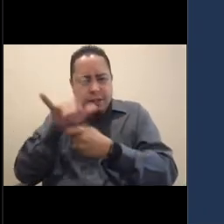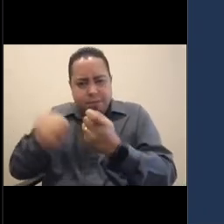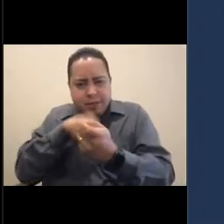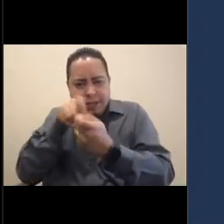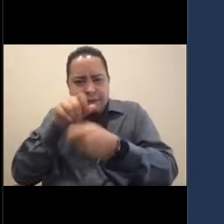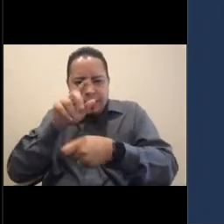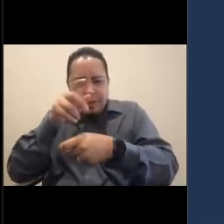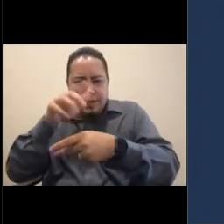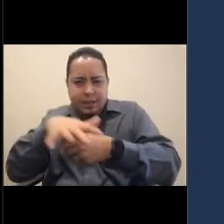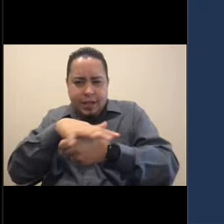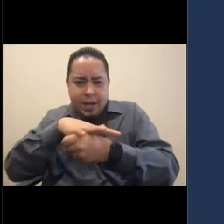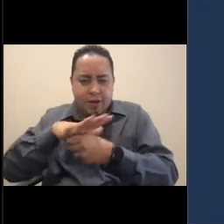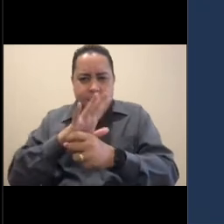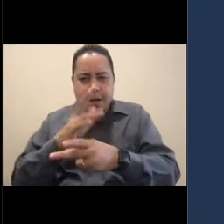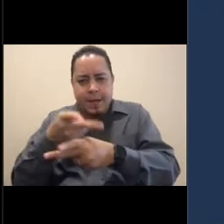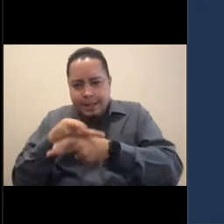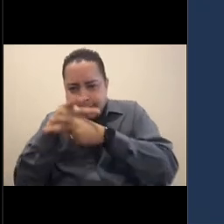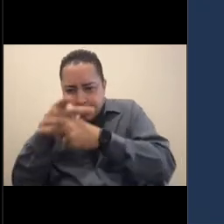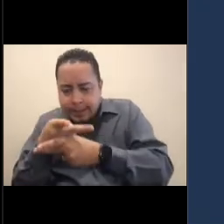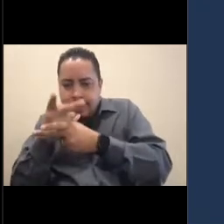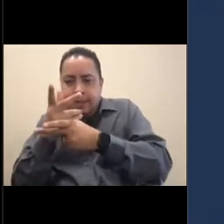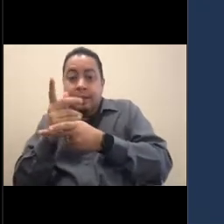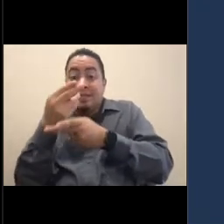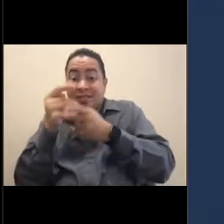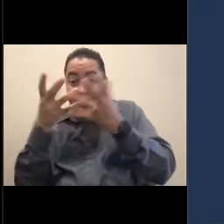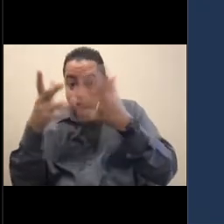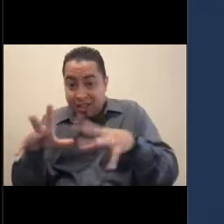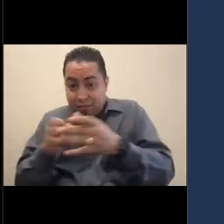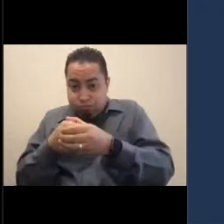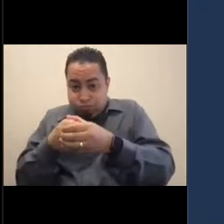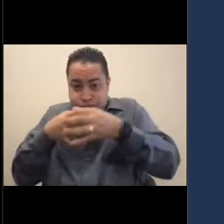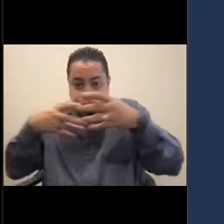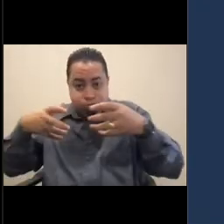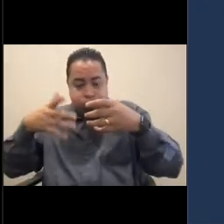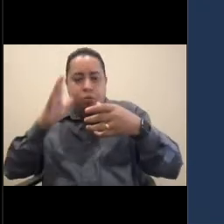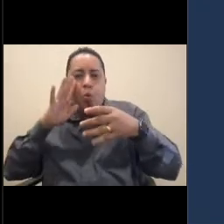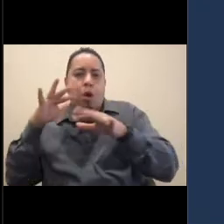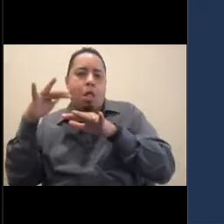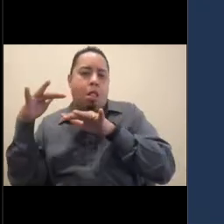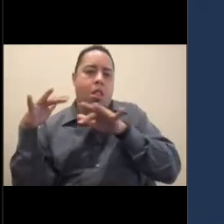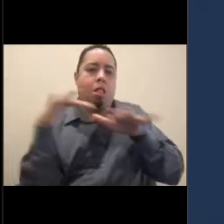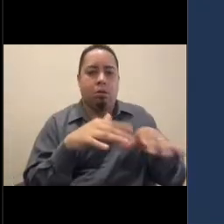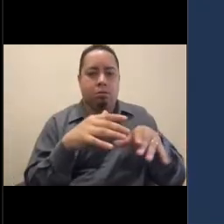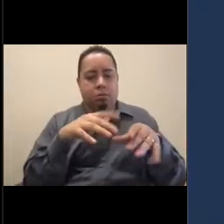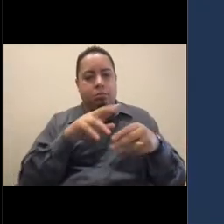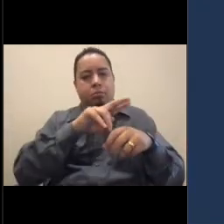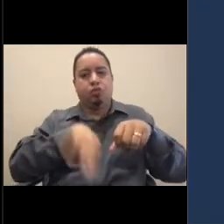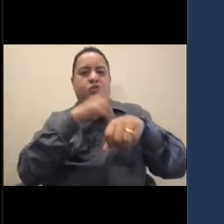and then introduce them back into Lake Champlain. But the problem with this was that for some reason,